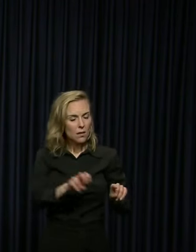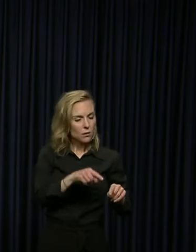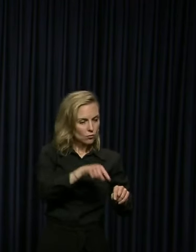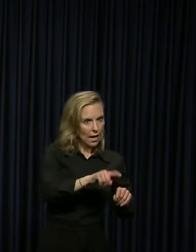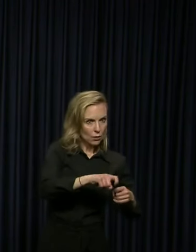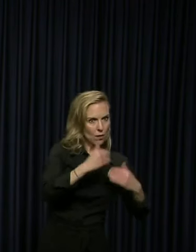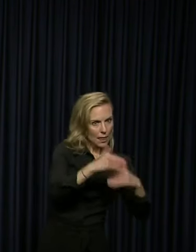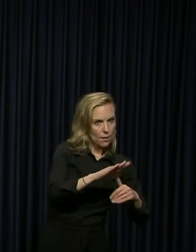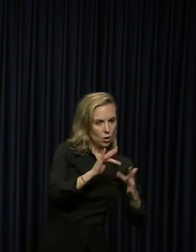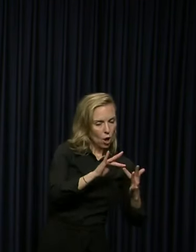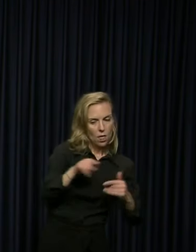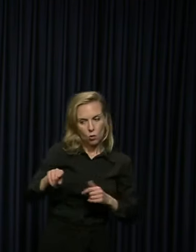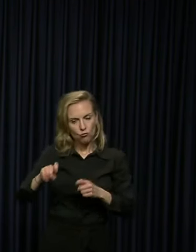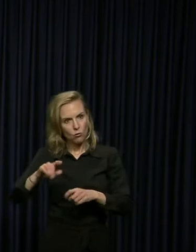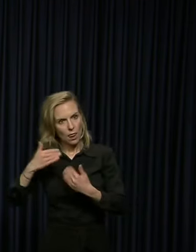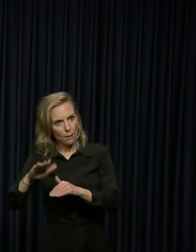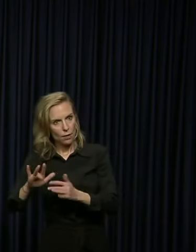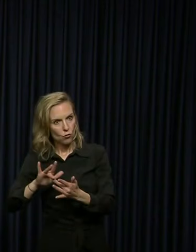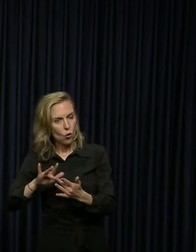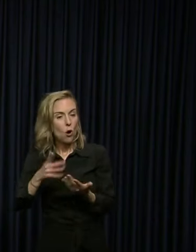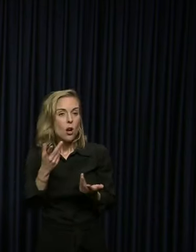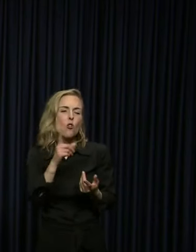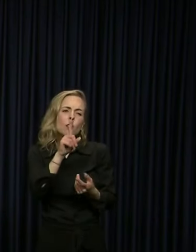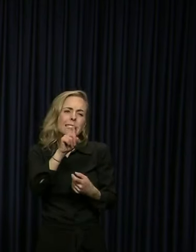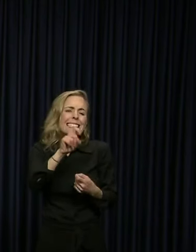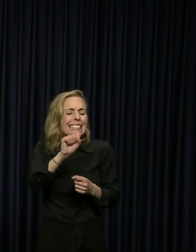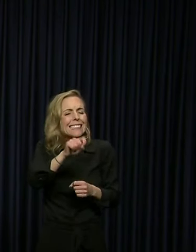AND SO I THINK IT'S MORE